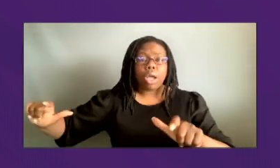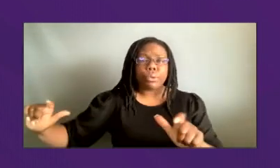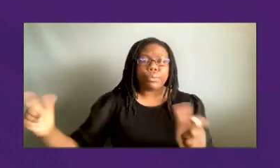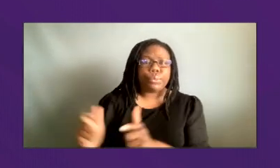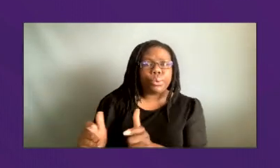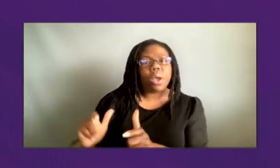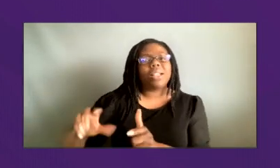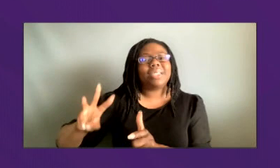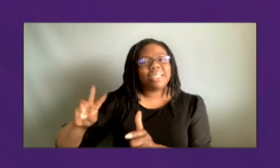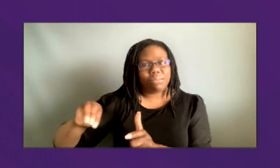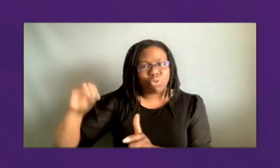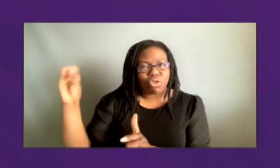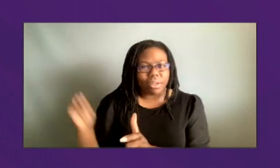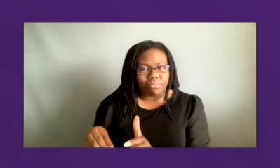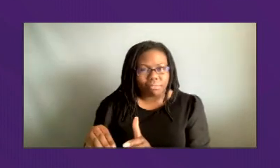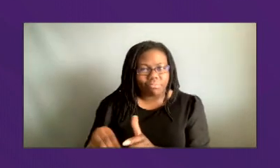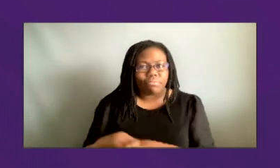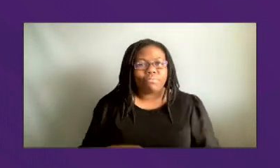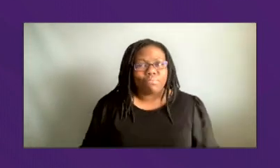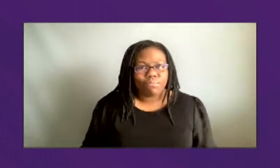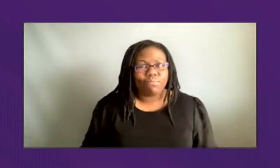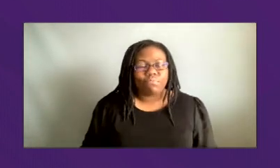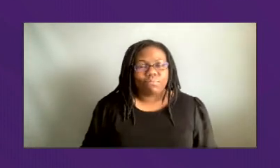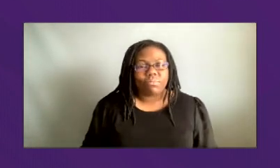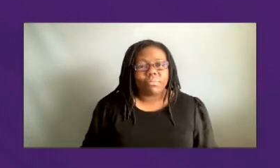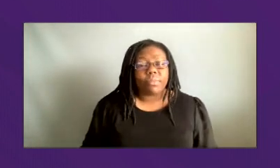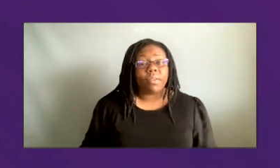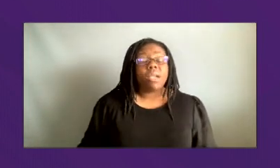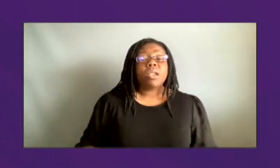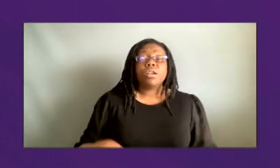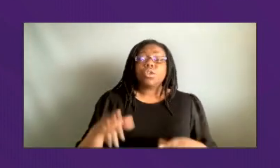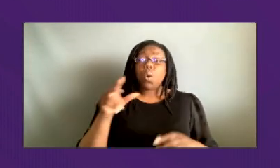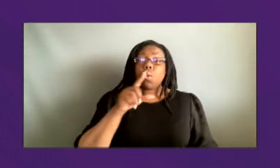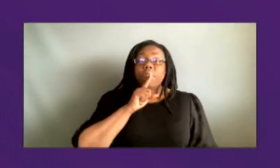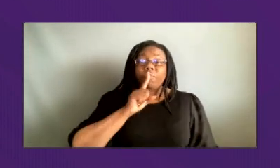The story of the first Thanksgiving and the way we celebrate it today fails to acknowledge this